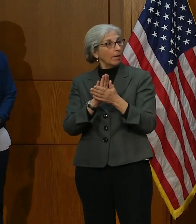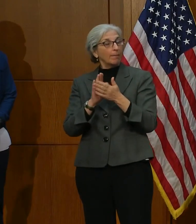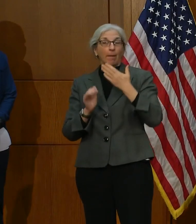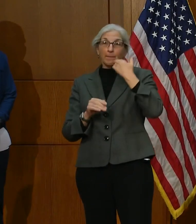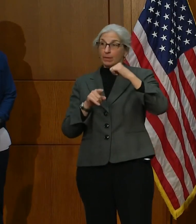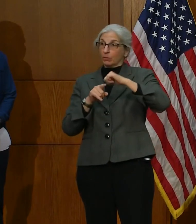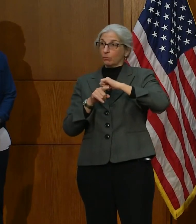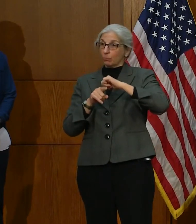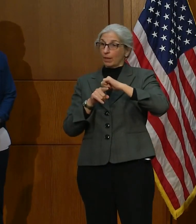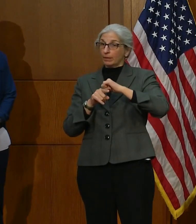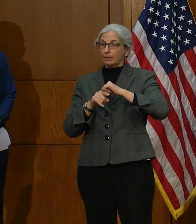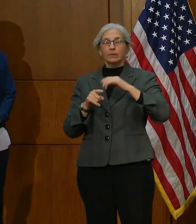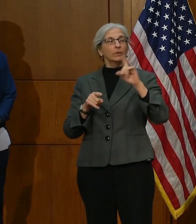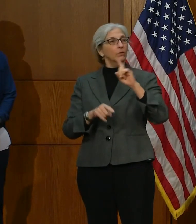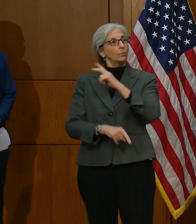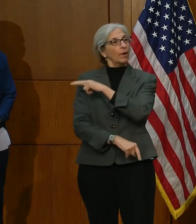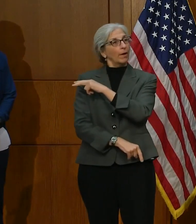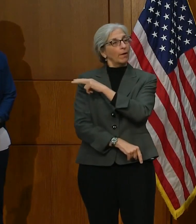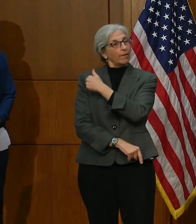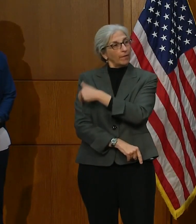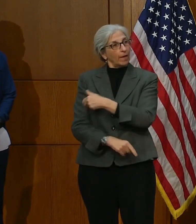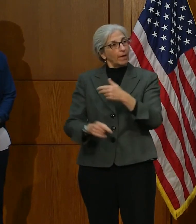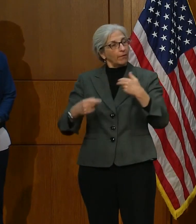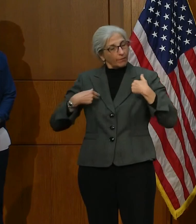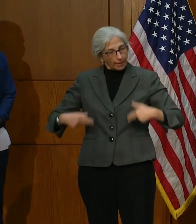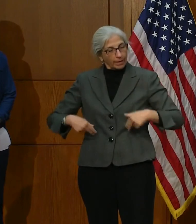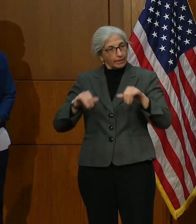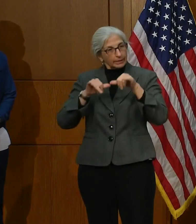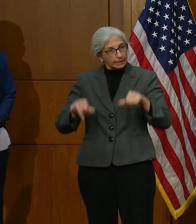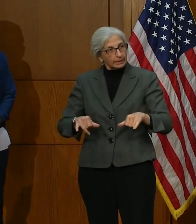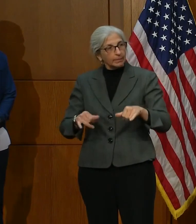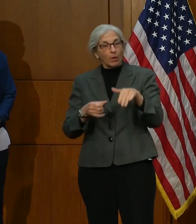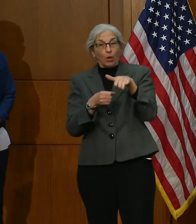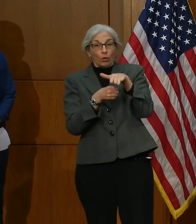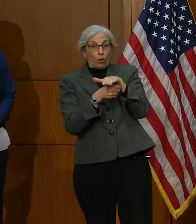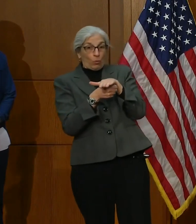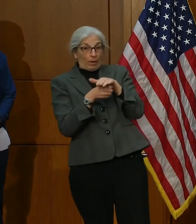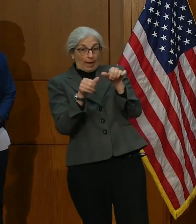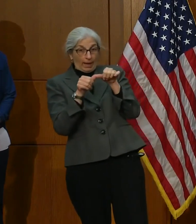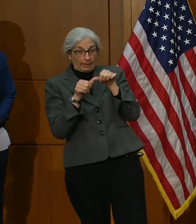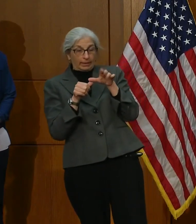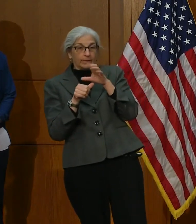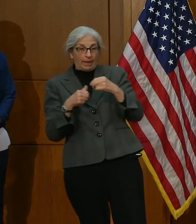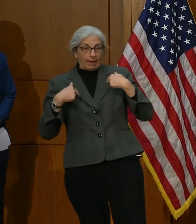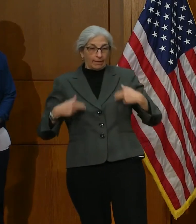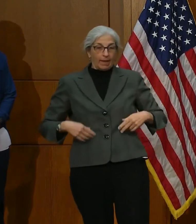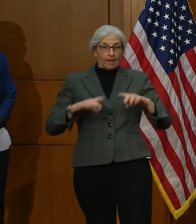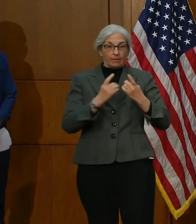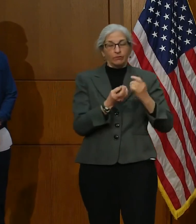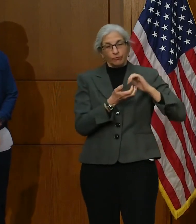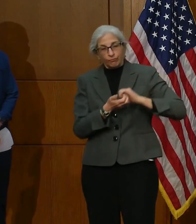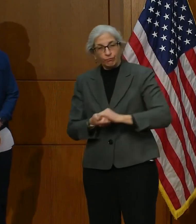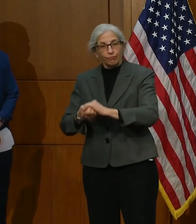BEST PRACTICES WITH THESE LARGE SCALE COMMUNITY SITES. IS WHERE THE HEALTH SYSTEMS THE